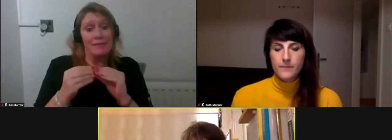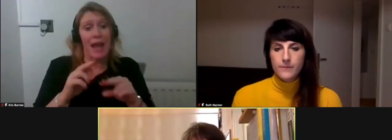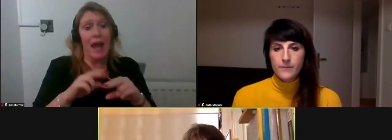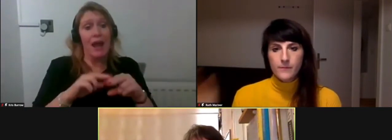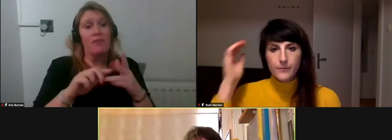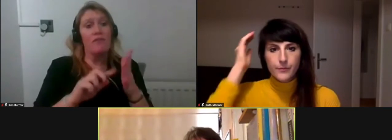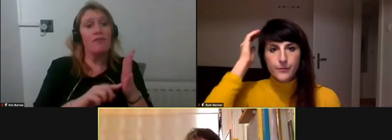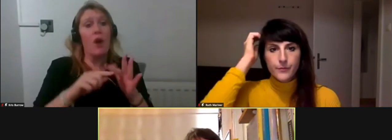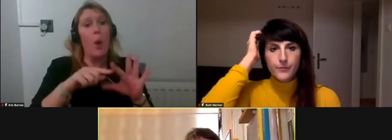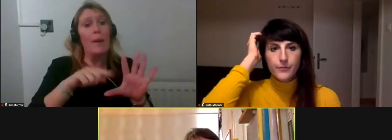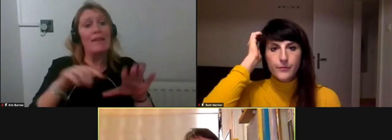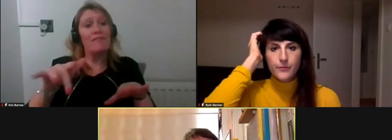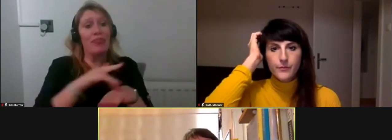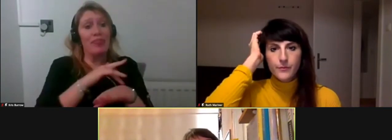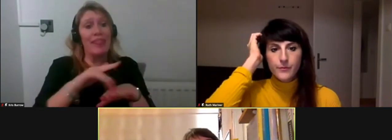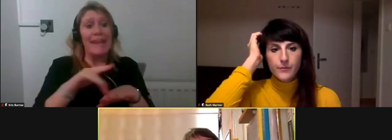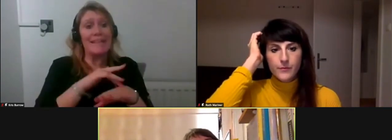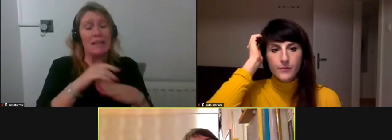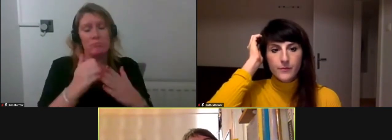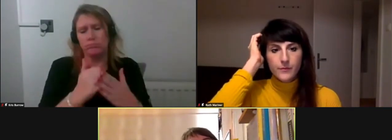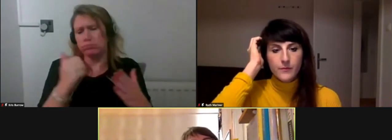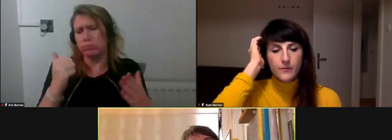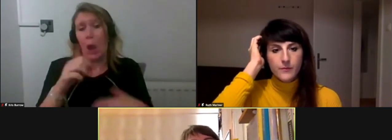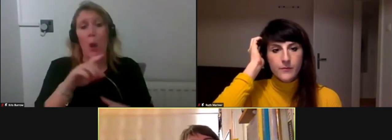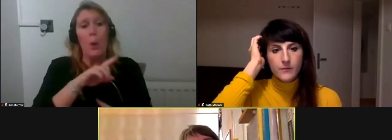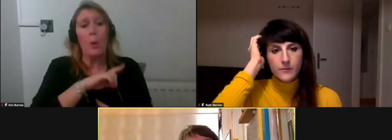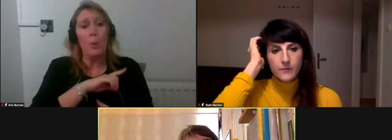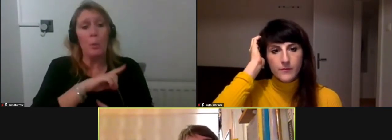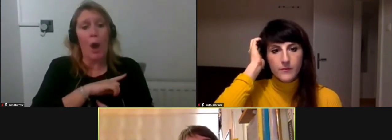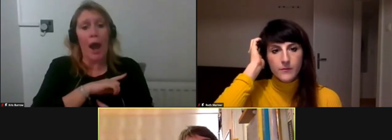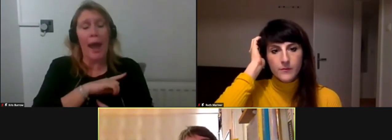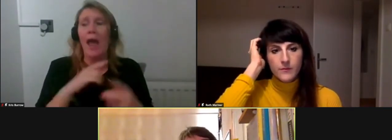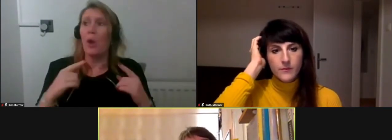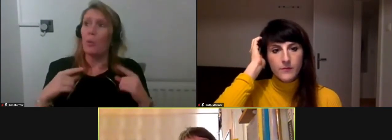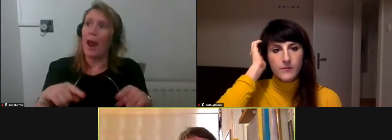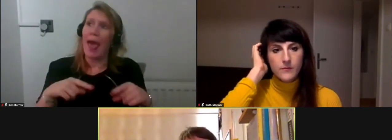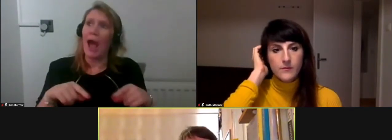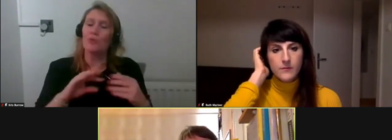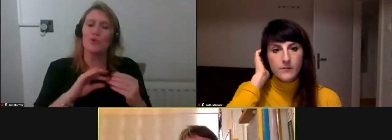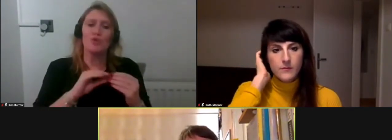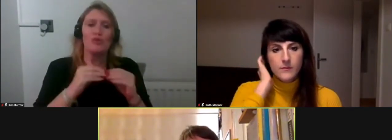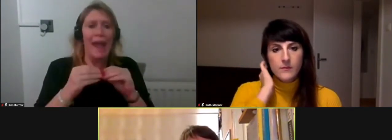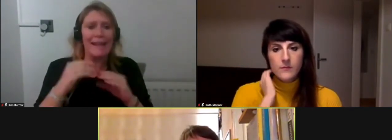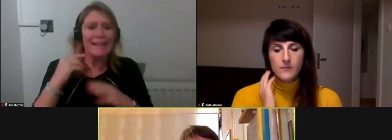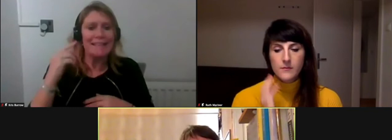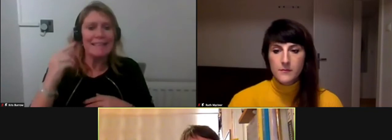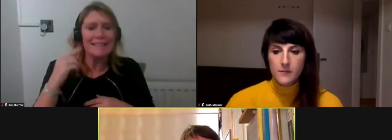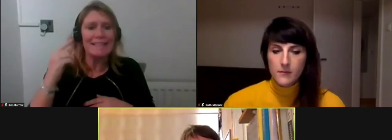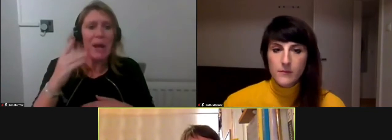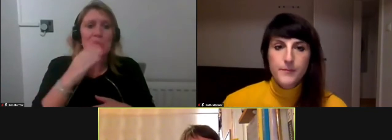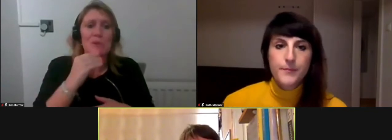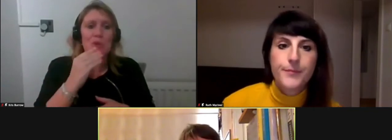theatre is that we have to -- we are allowed to create sounds and use props to